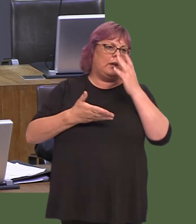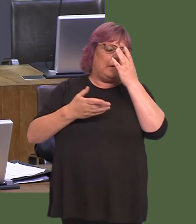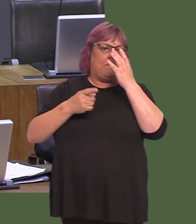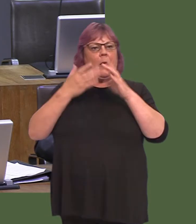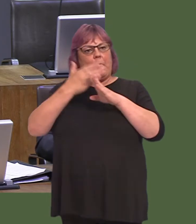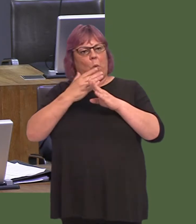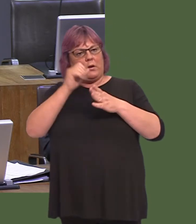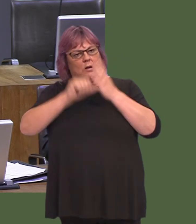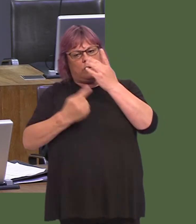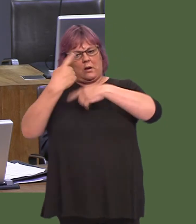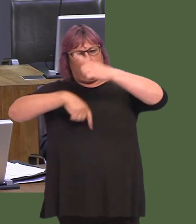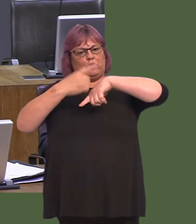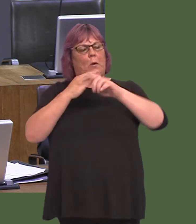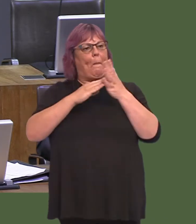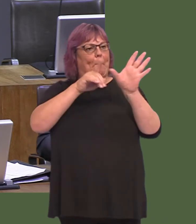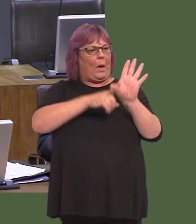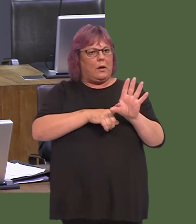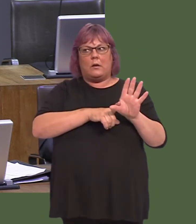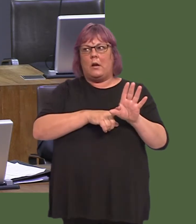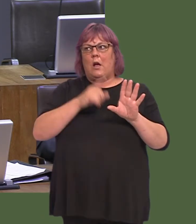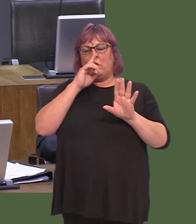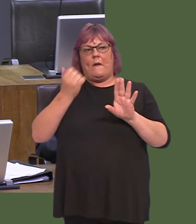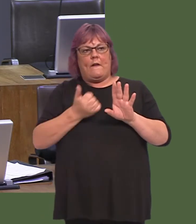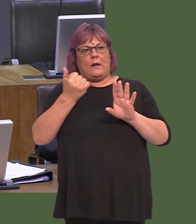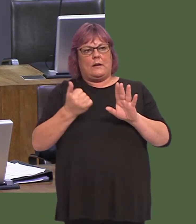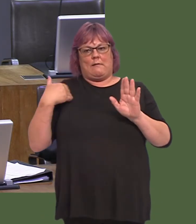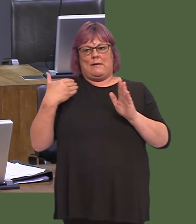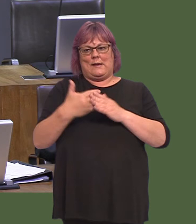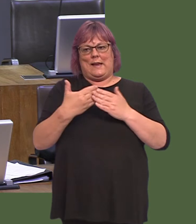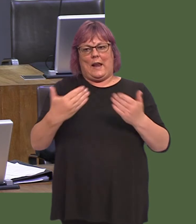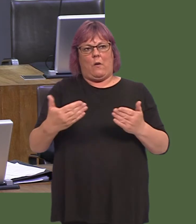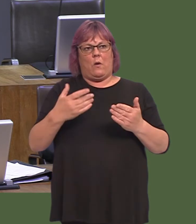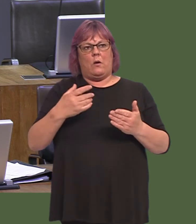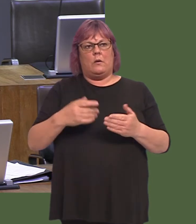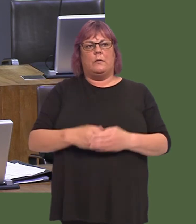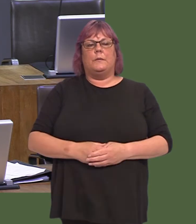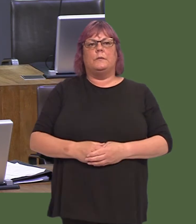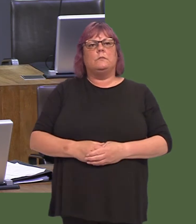The work started in May last year and was to complete in 2018 by being taken on at pace.